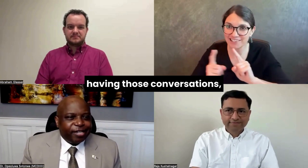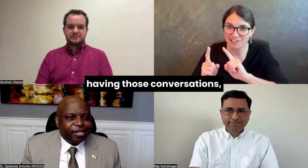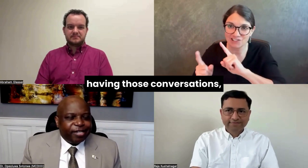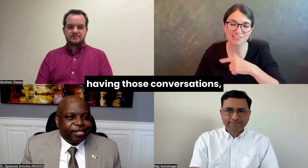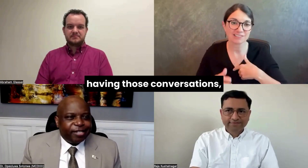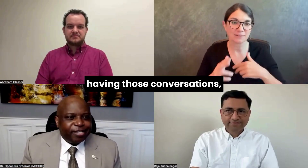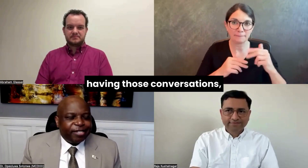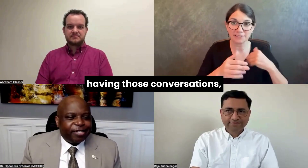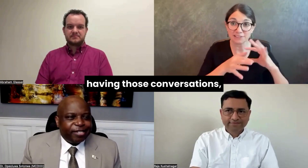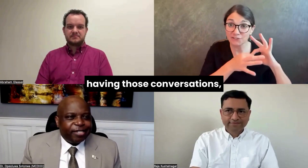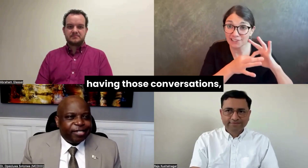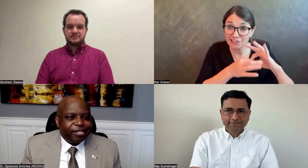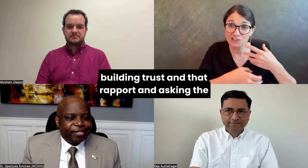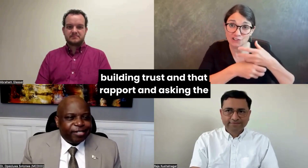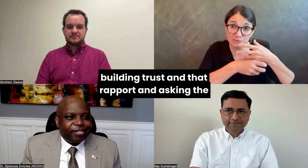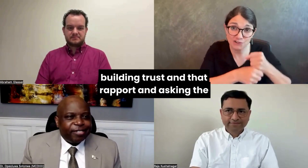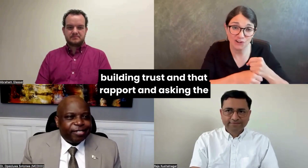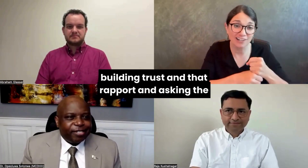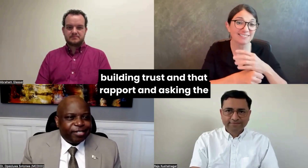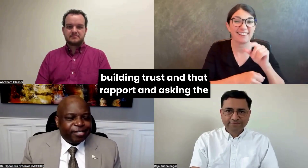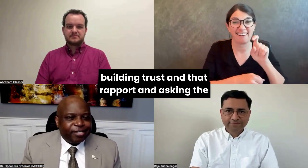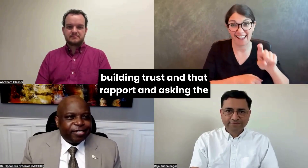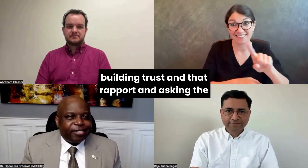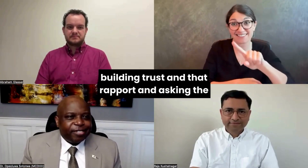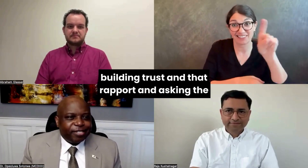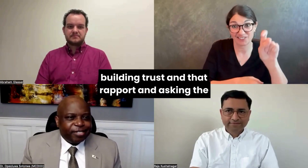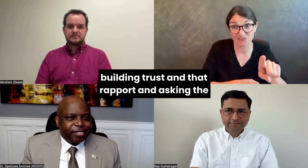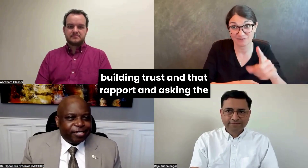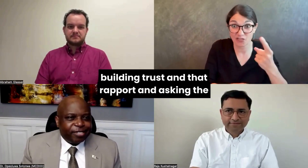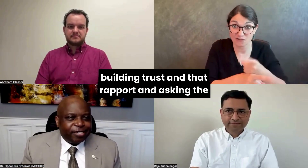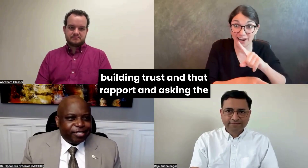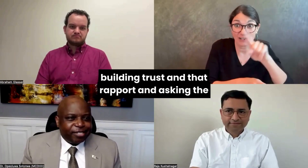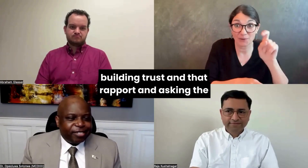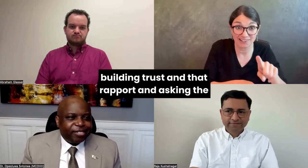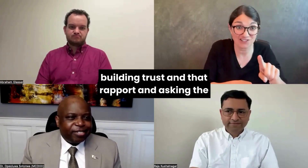building trust and that rapport and asking the